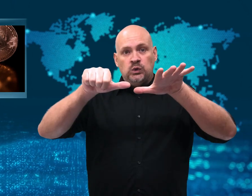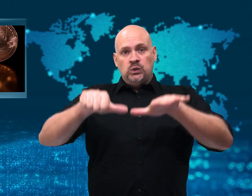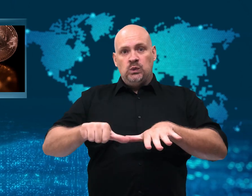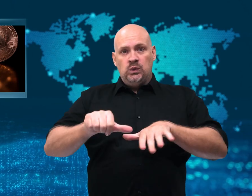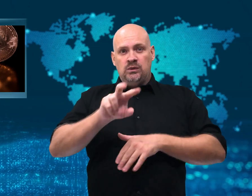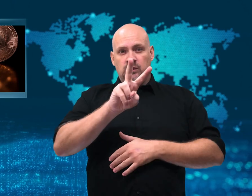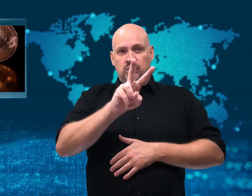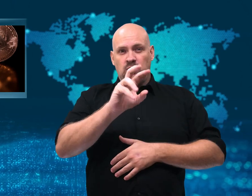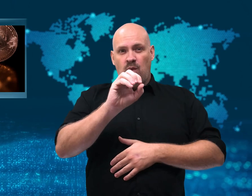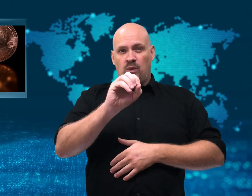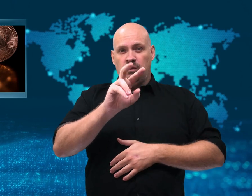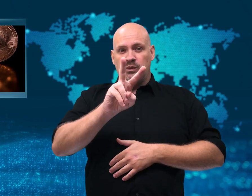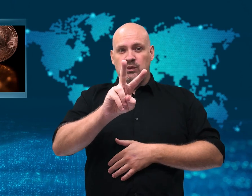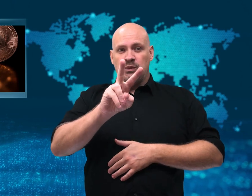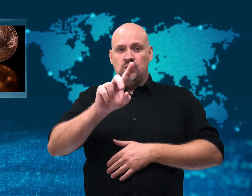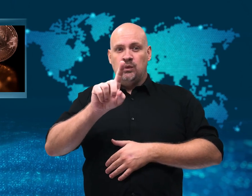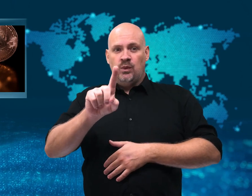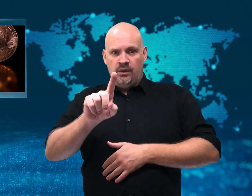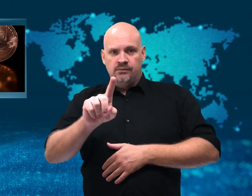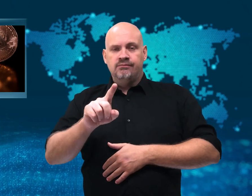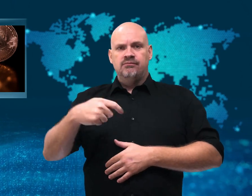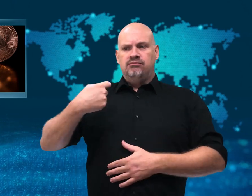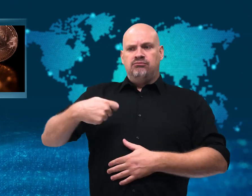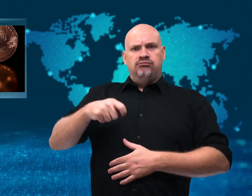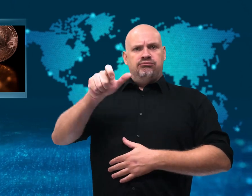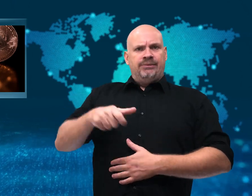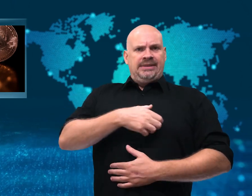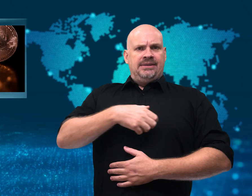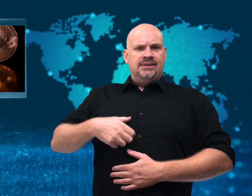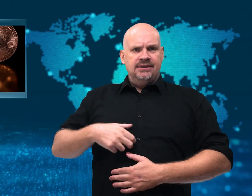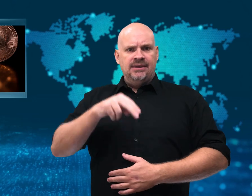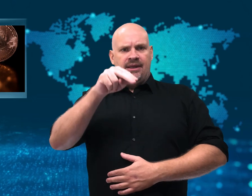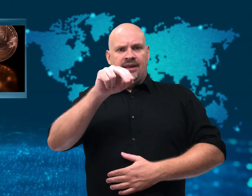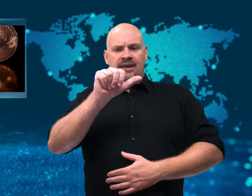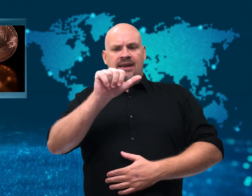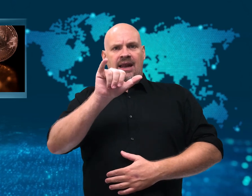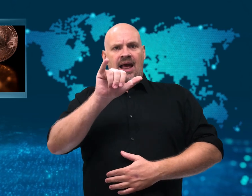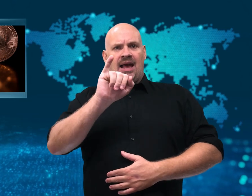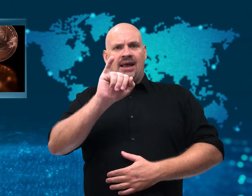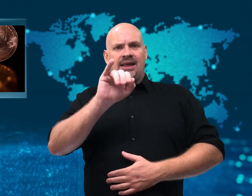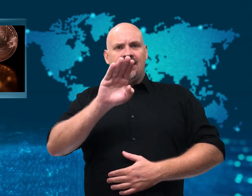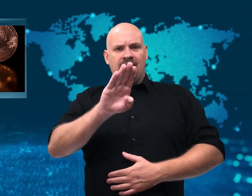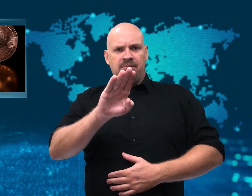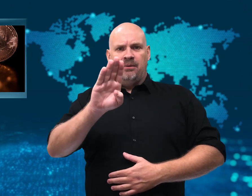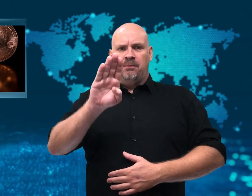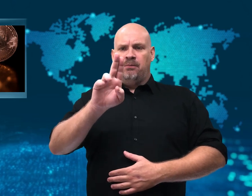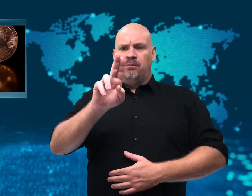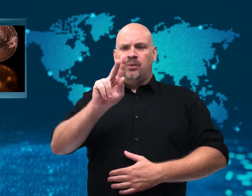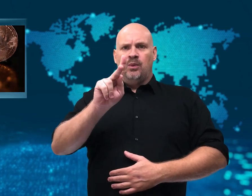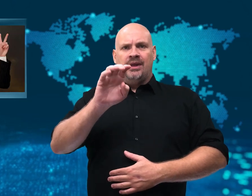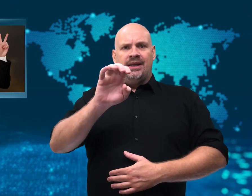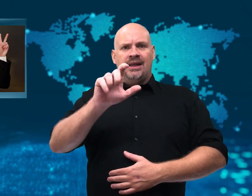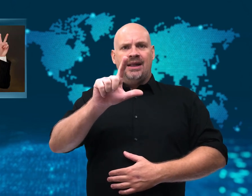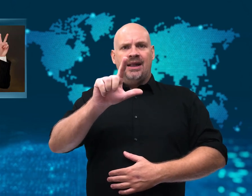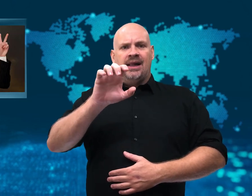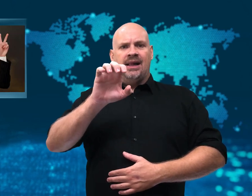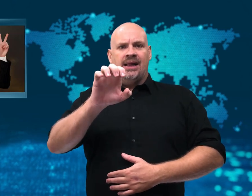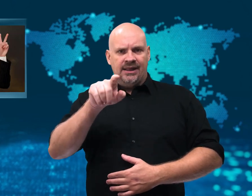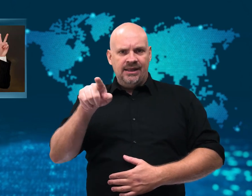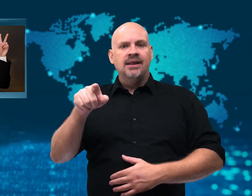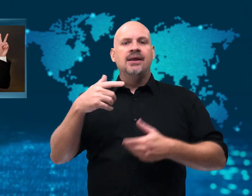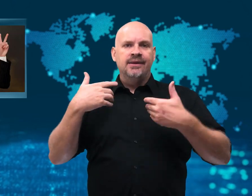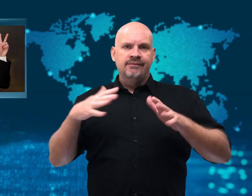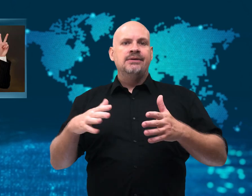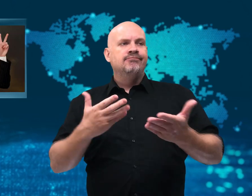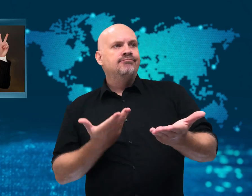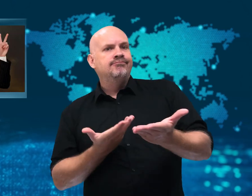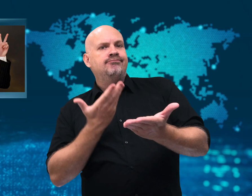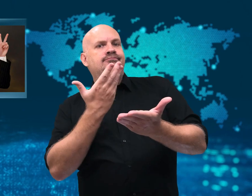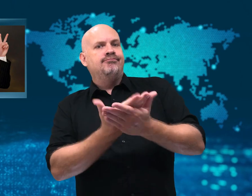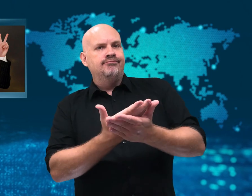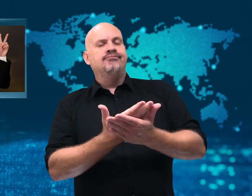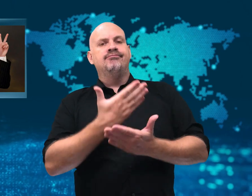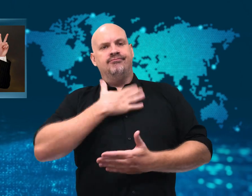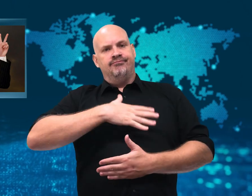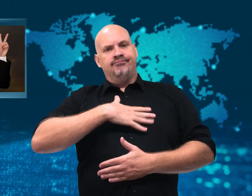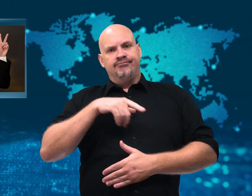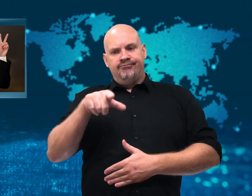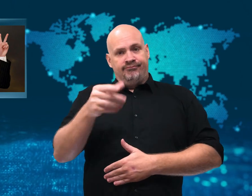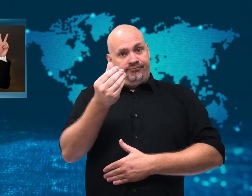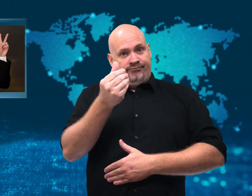President Nayib Bukele proposed a law to adopt Bitcoin as legal currency.